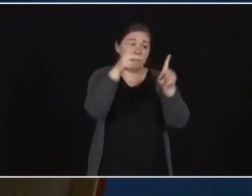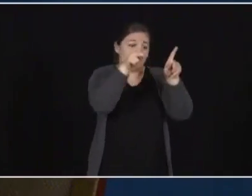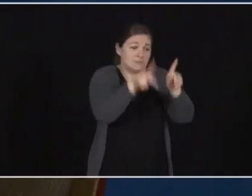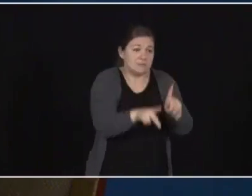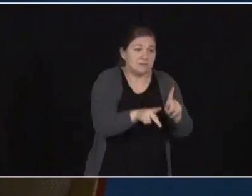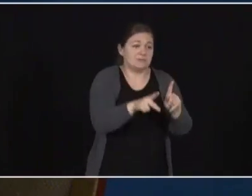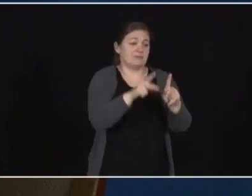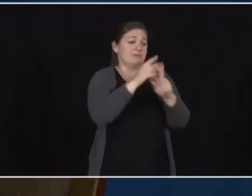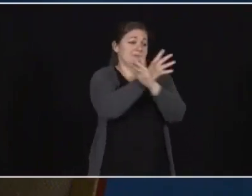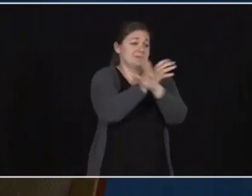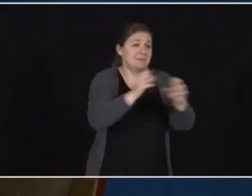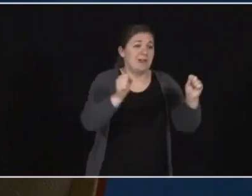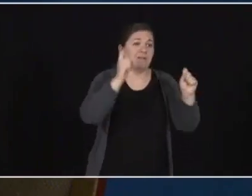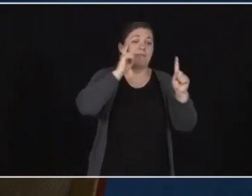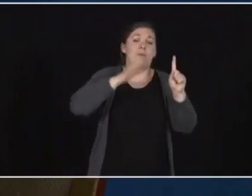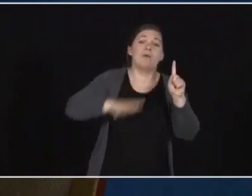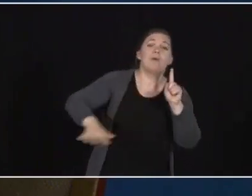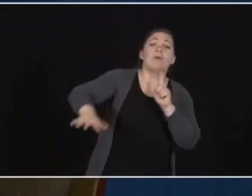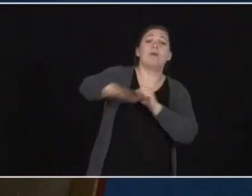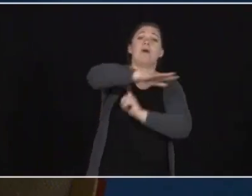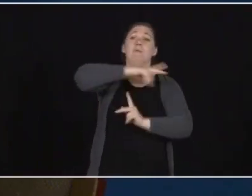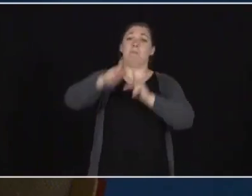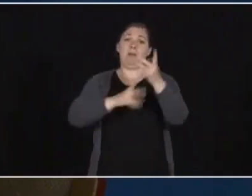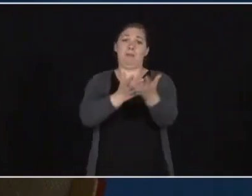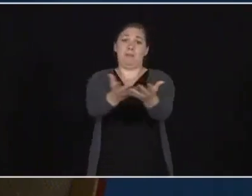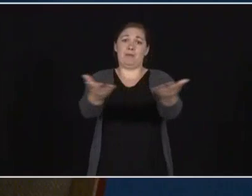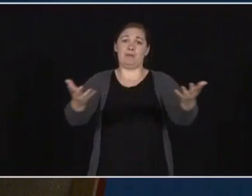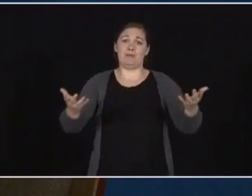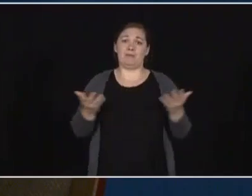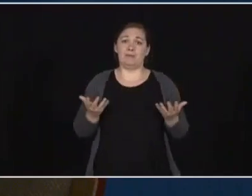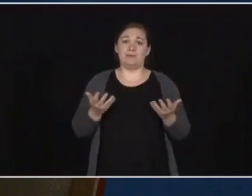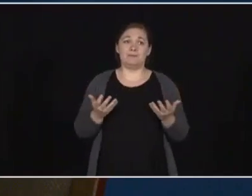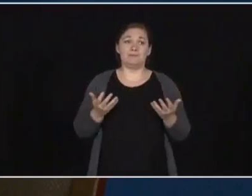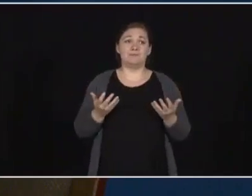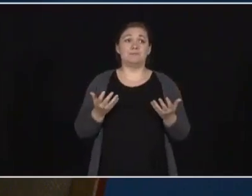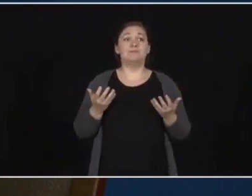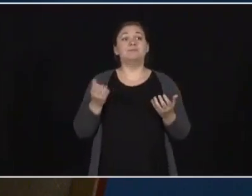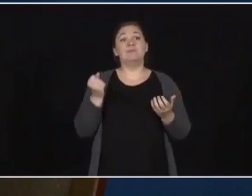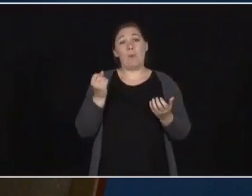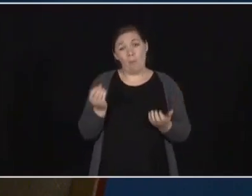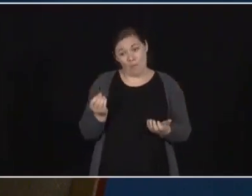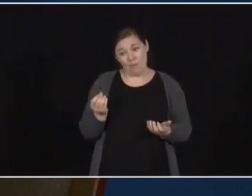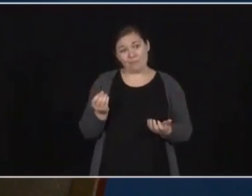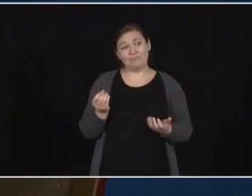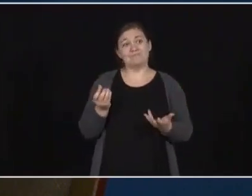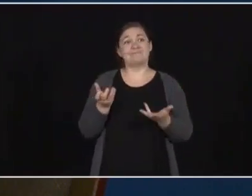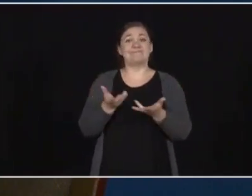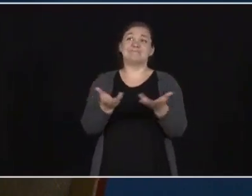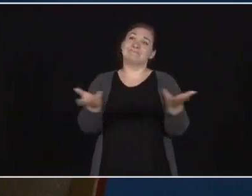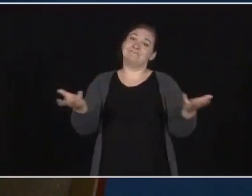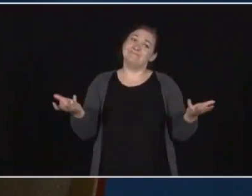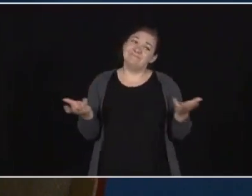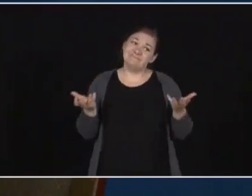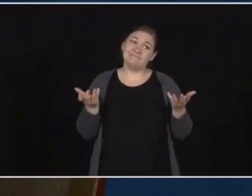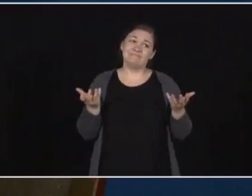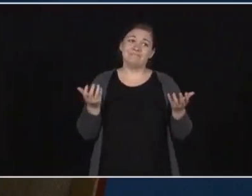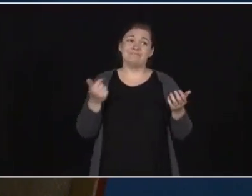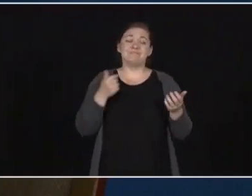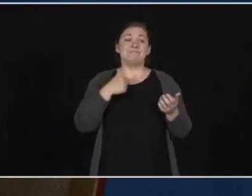Our purpose first and foremost always is about safety. Safety of individuals, safety of the population. So how does that play out. In going to assessment centers.